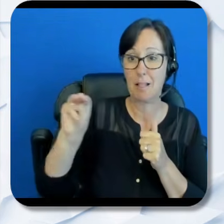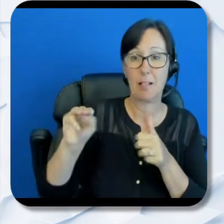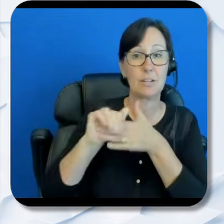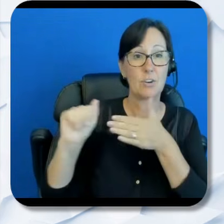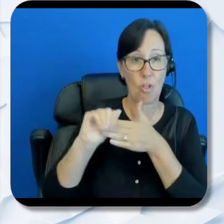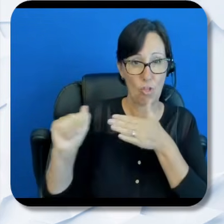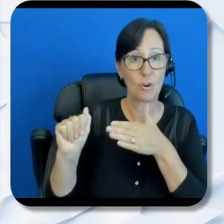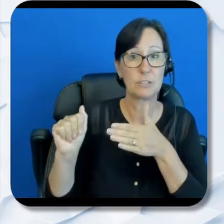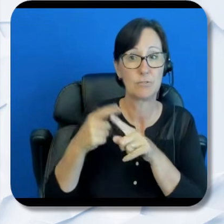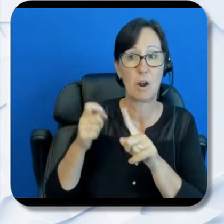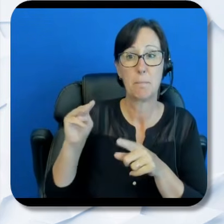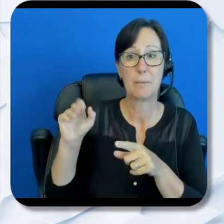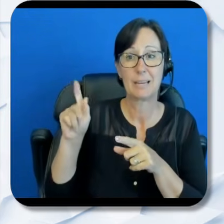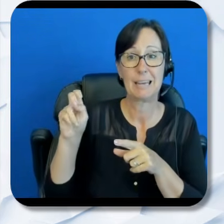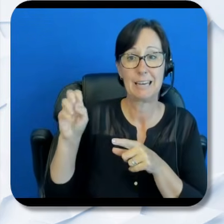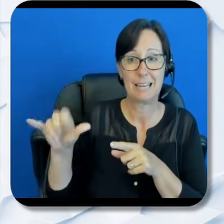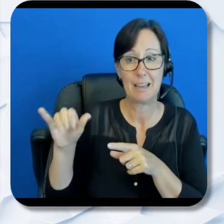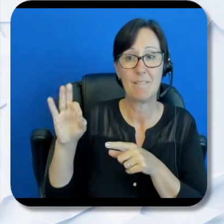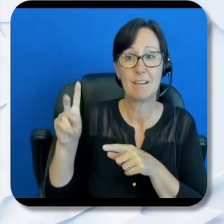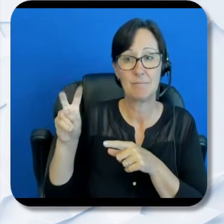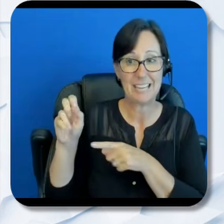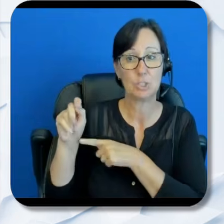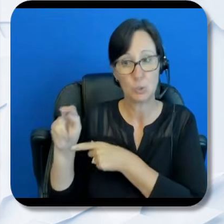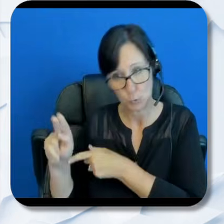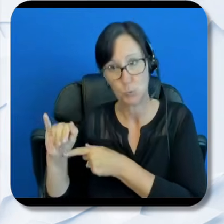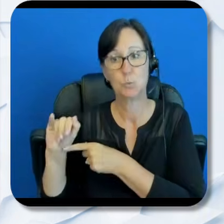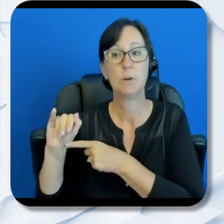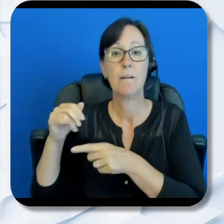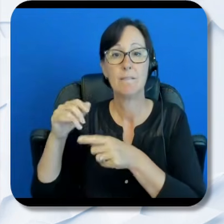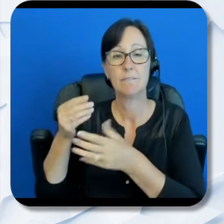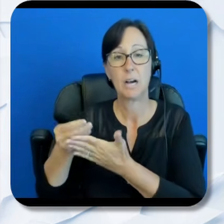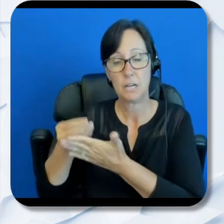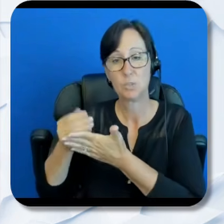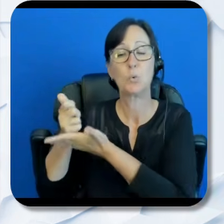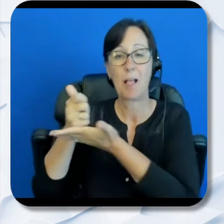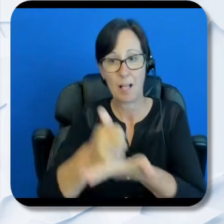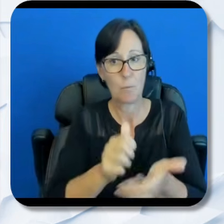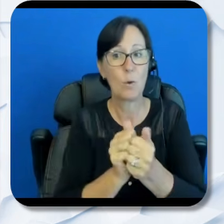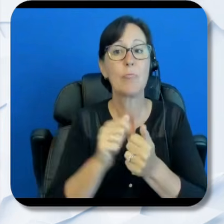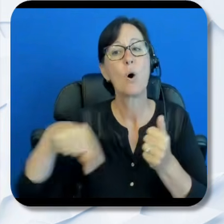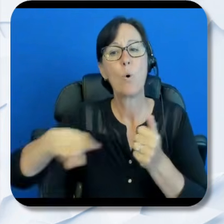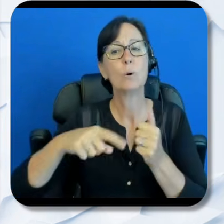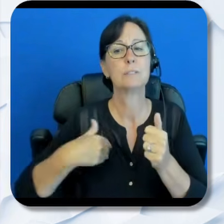from McKinney-Vento Funds, and to create a pilot for how to help the unaccompanied minors.